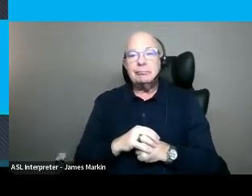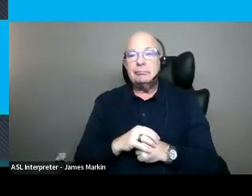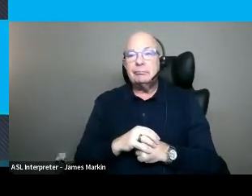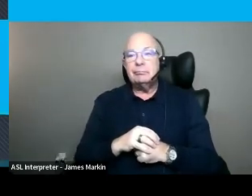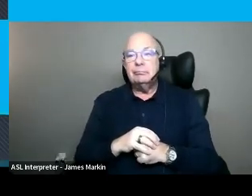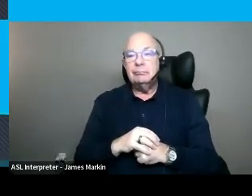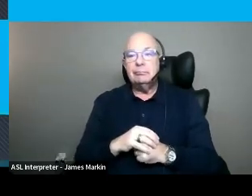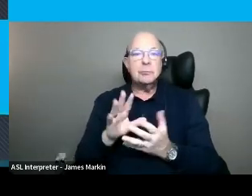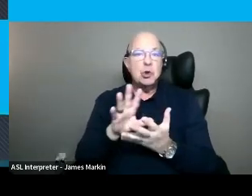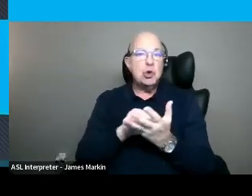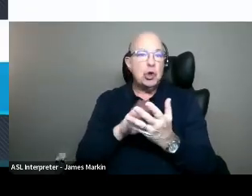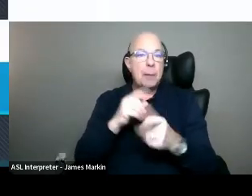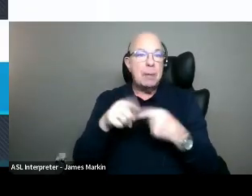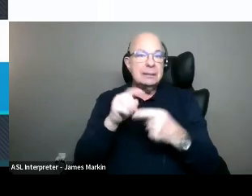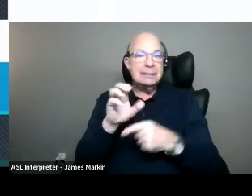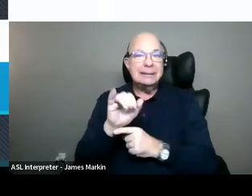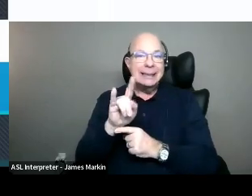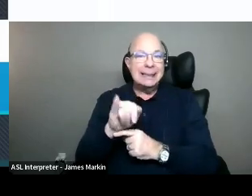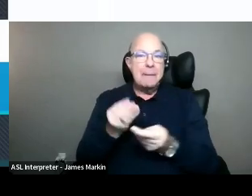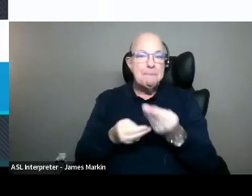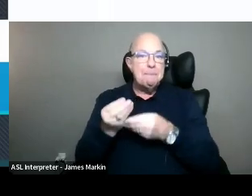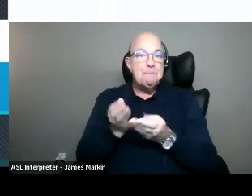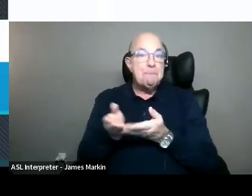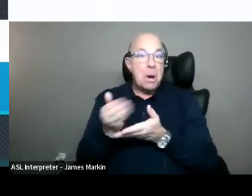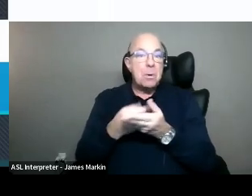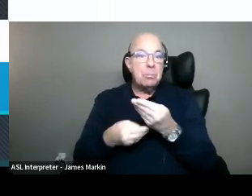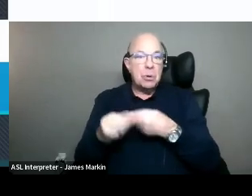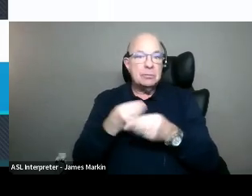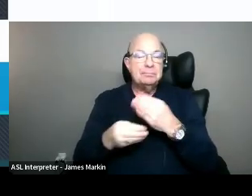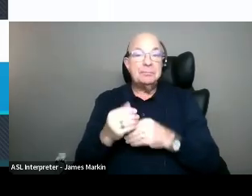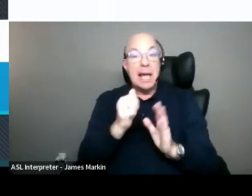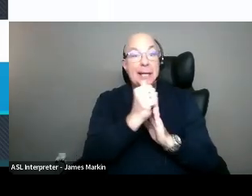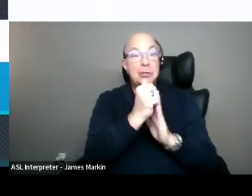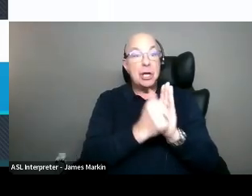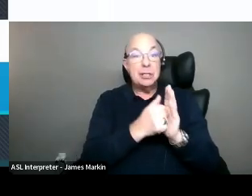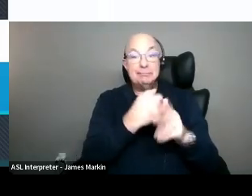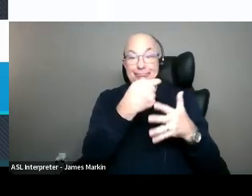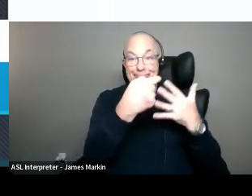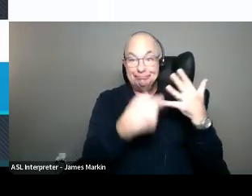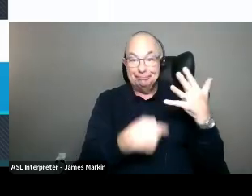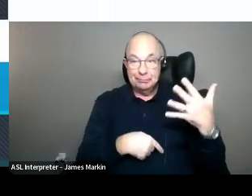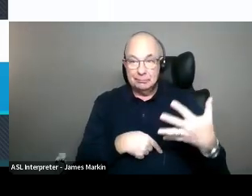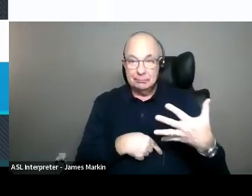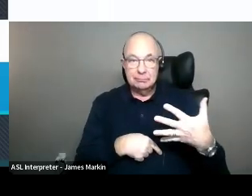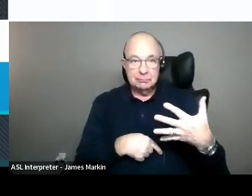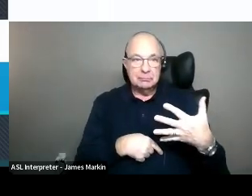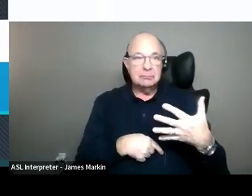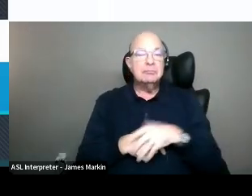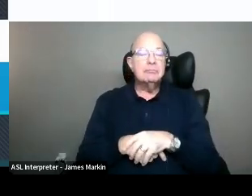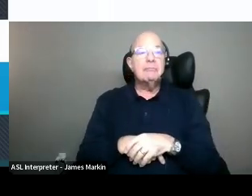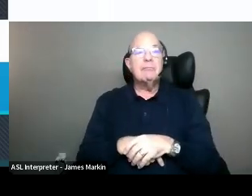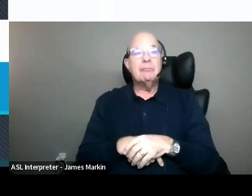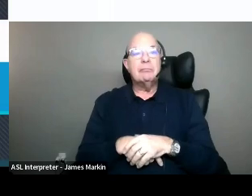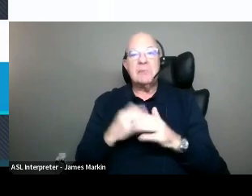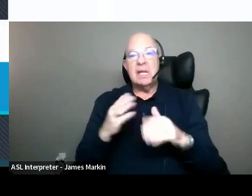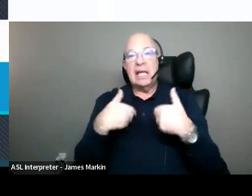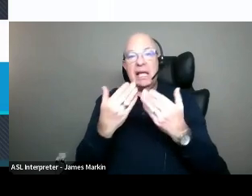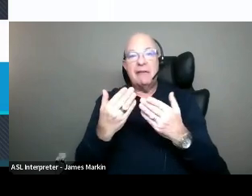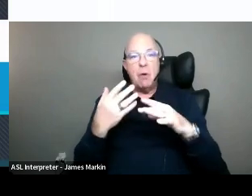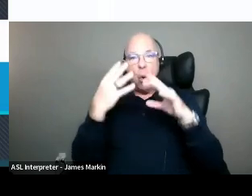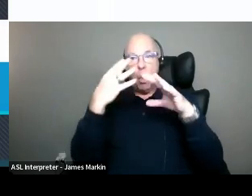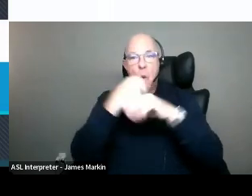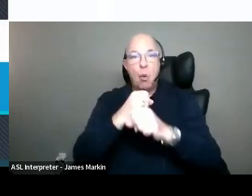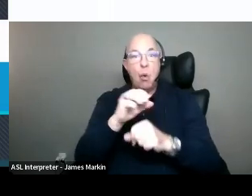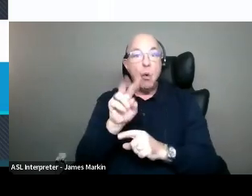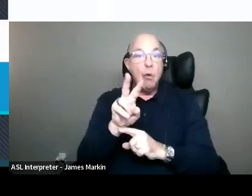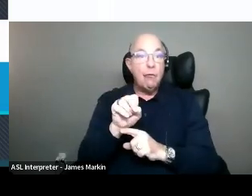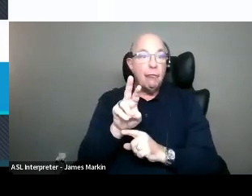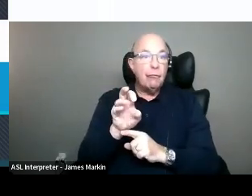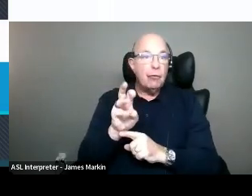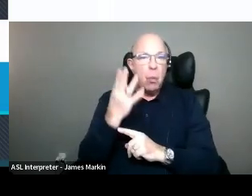Melissa Wong (she/her), SPT: learning about the city budget process. So, a little bit about the agenda. We're gonna be giving a bit of an overview of the budget, why it's important to